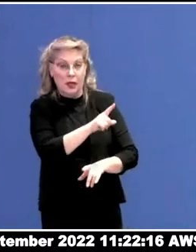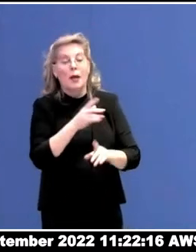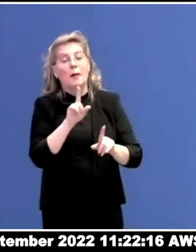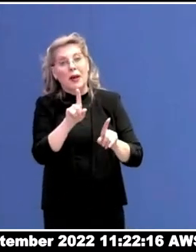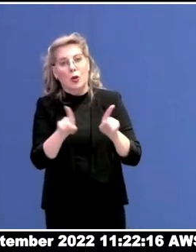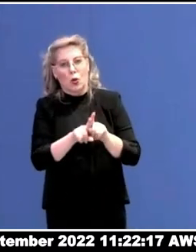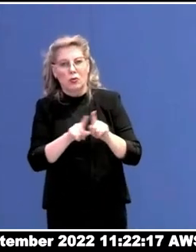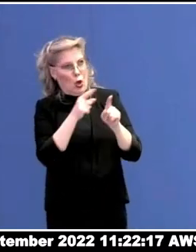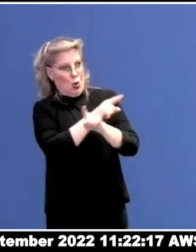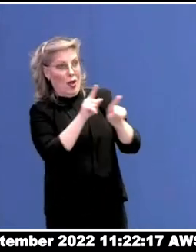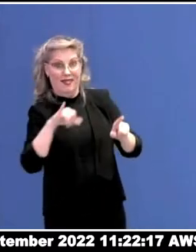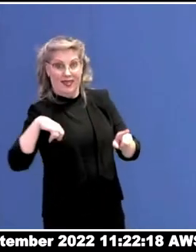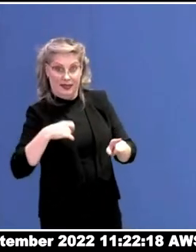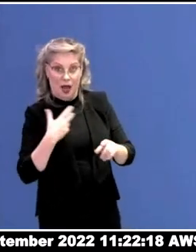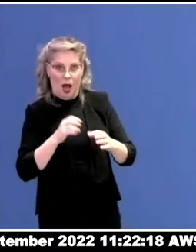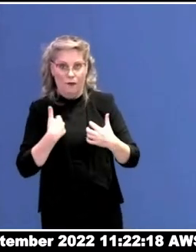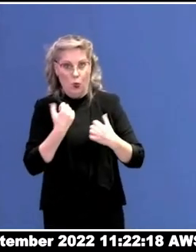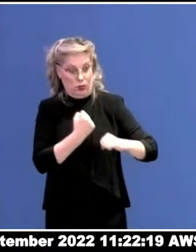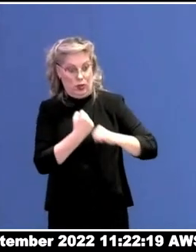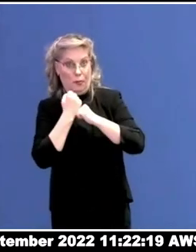and the work you needed to do. Is that correct? MS KRAKOUER: That's correct.